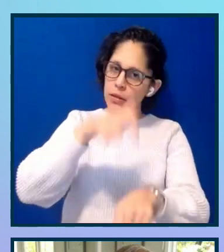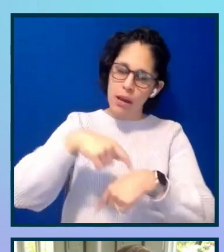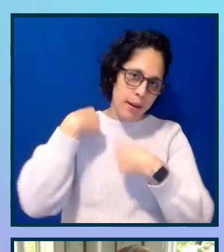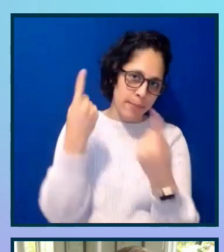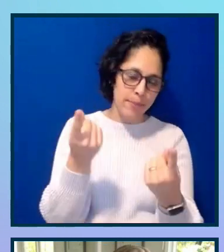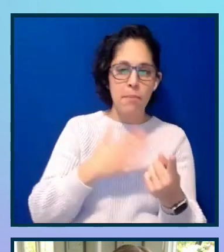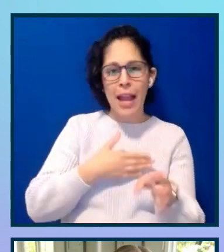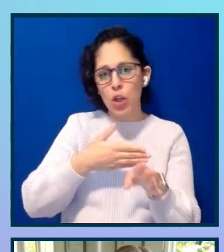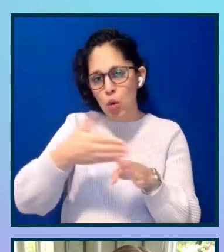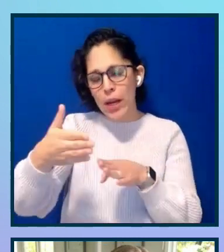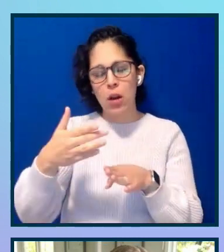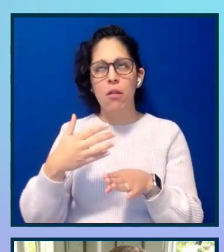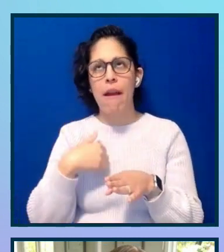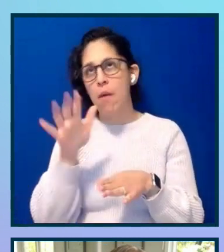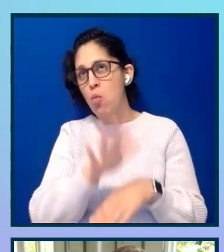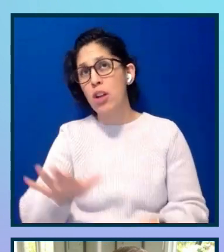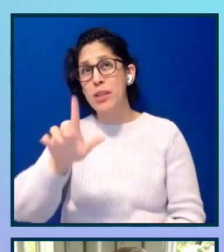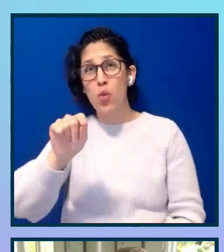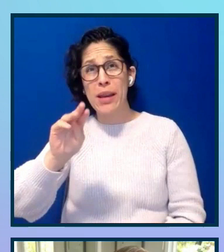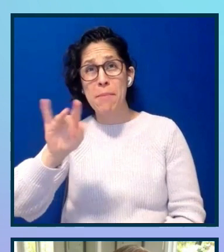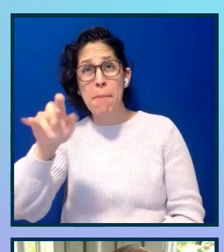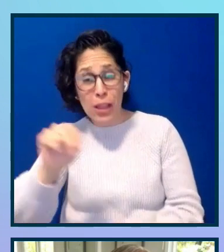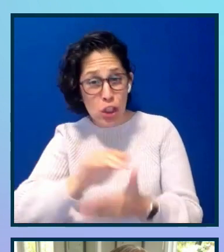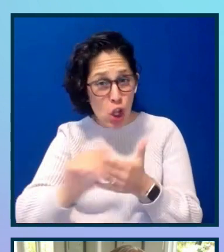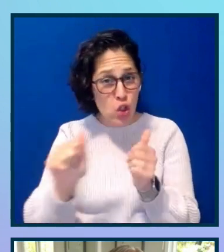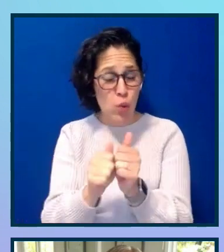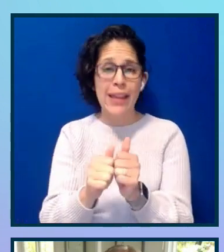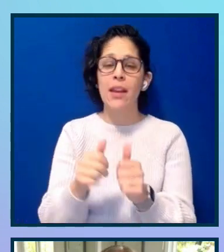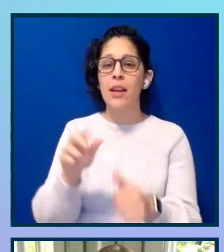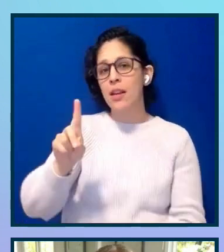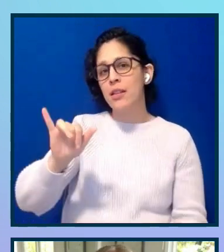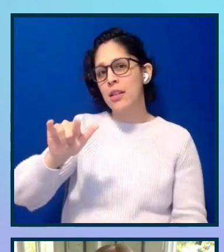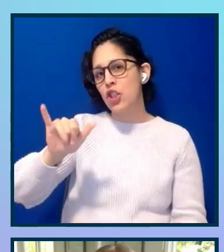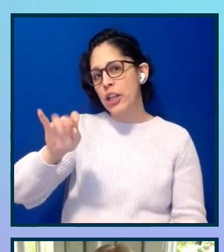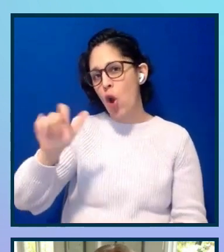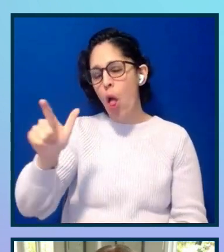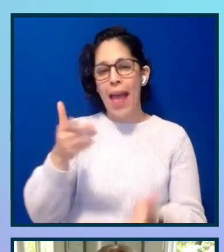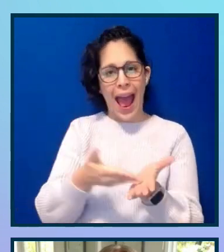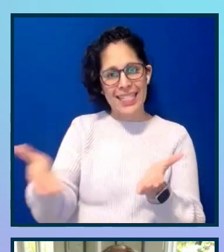I've spent approximately $20 million on digital asset management. For those who are not familiar with DAM,